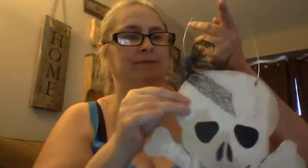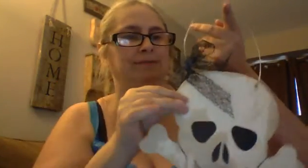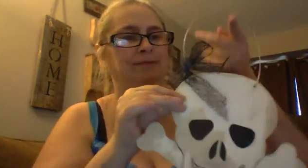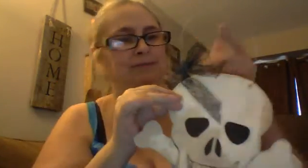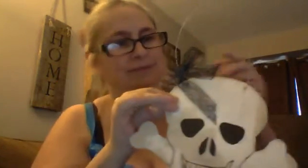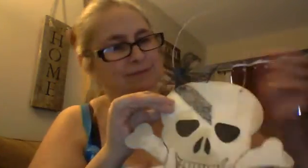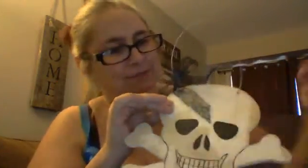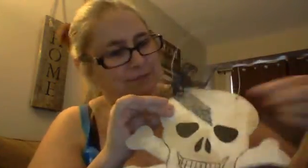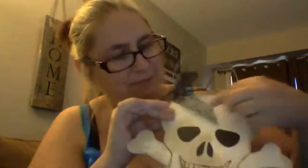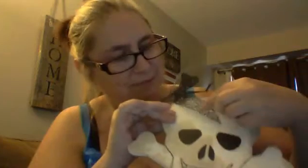Come with Bow.